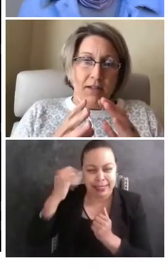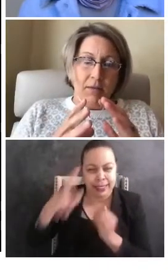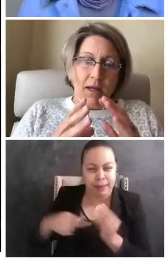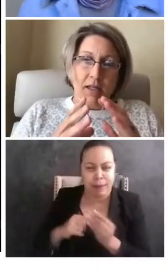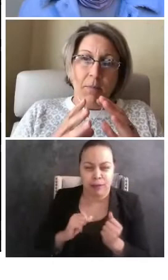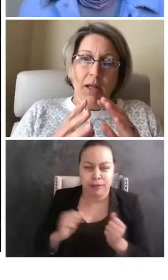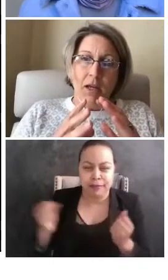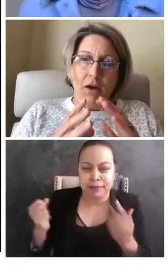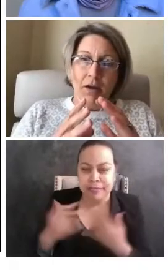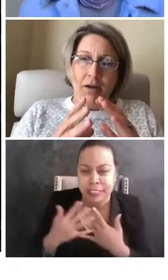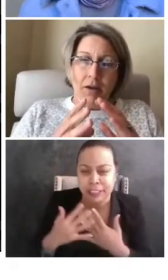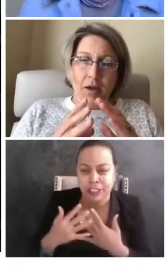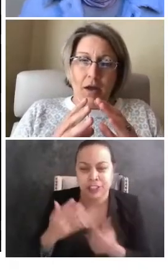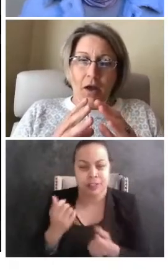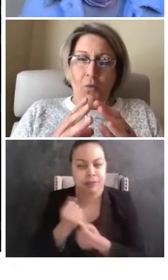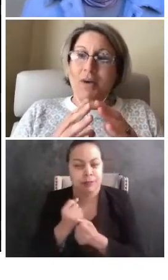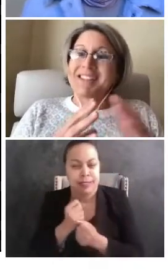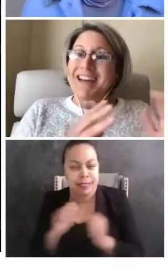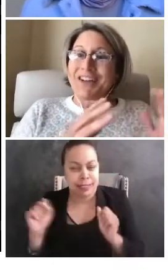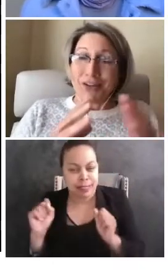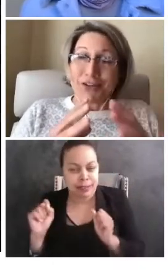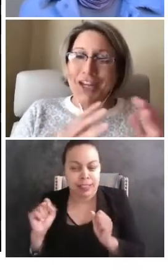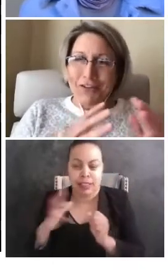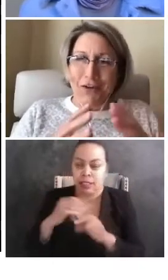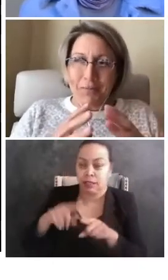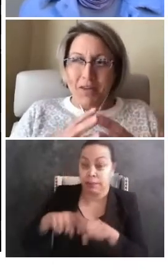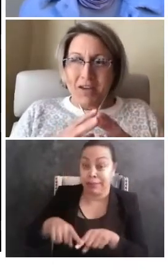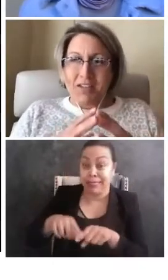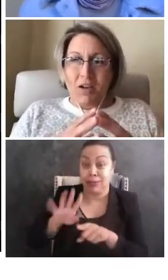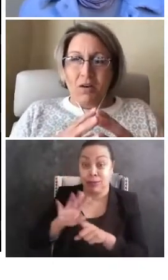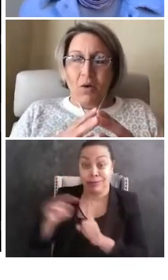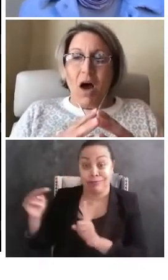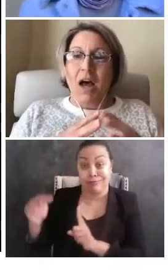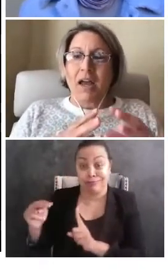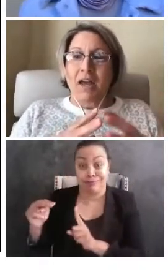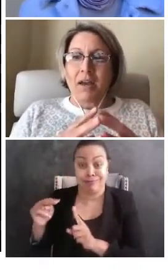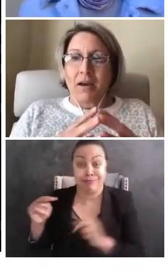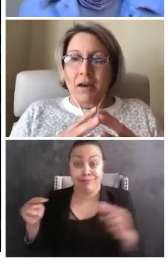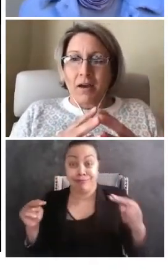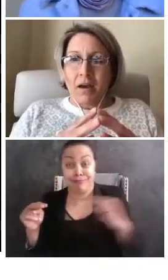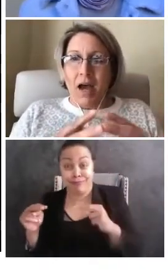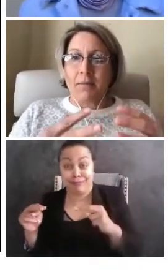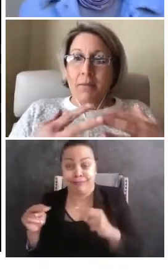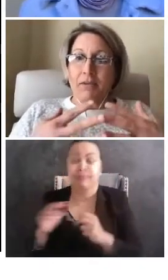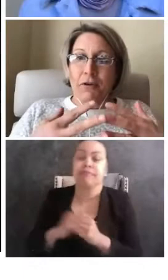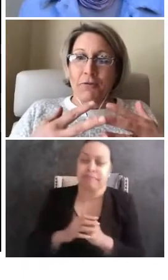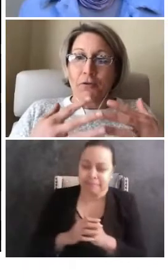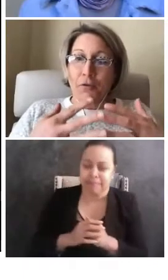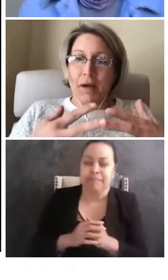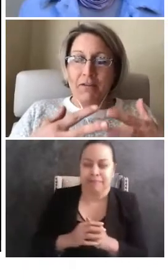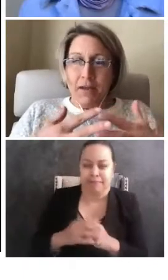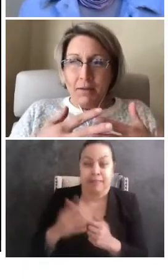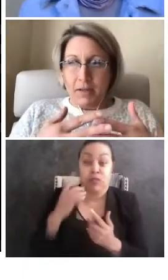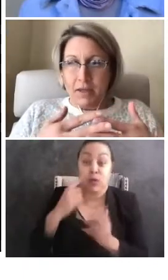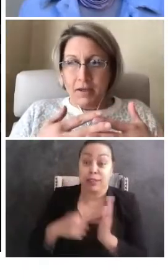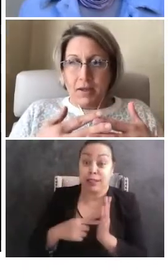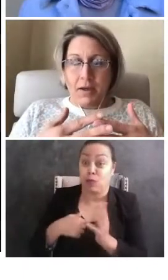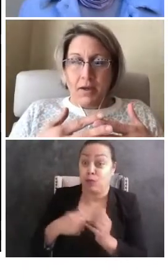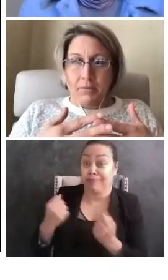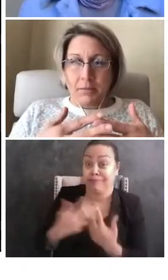I may be fearful for my family.